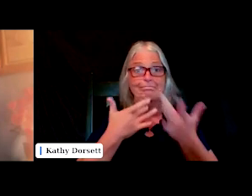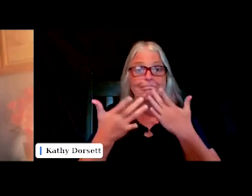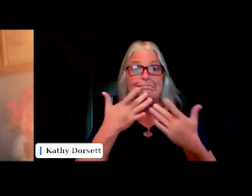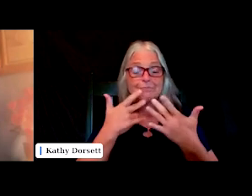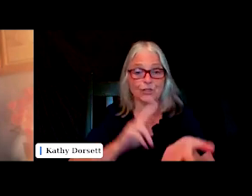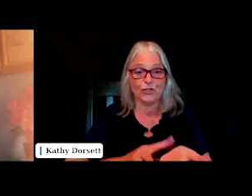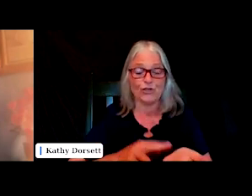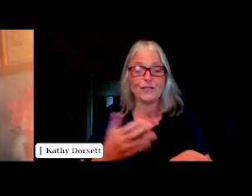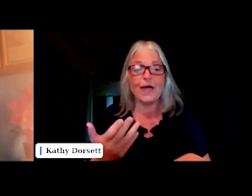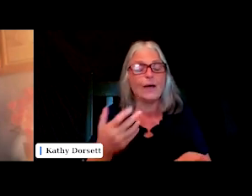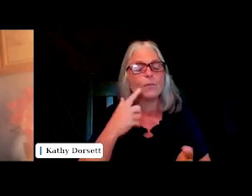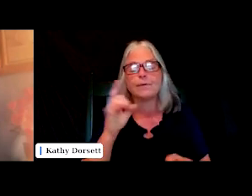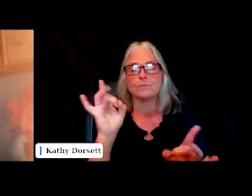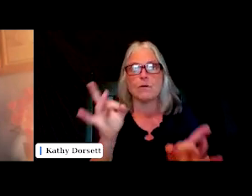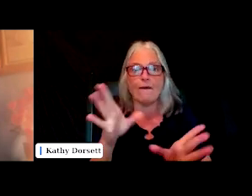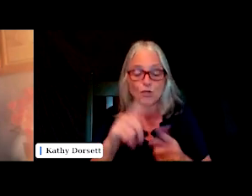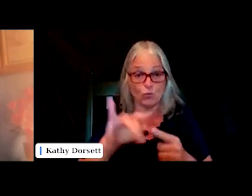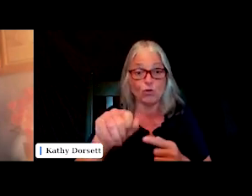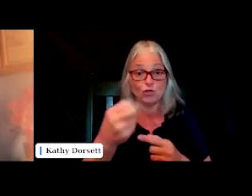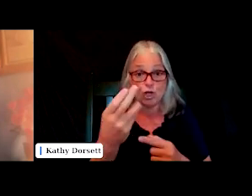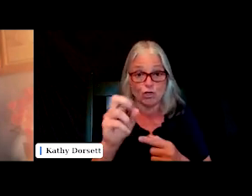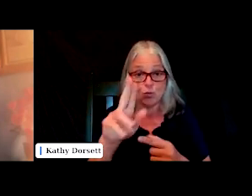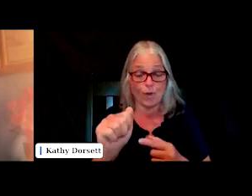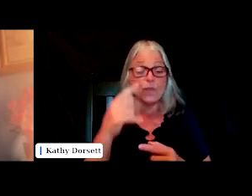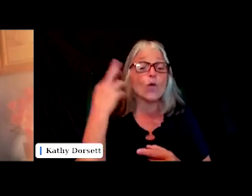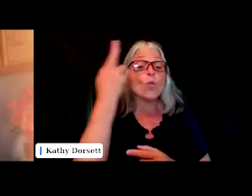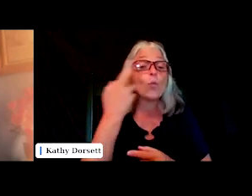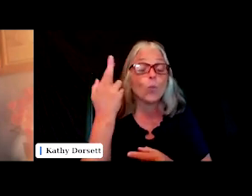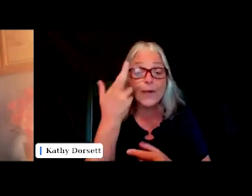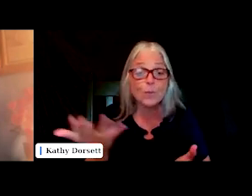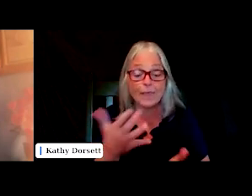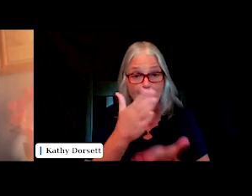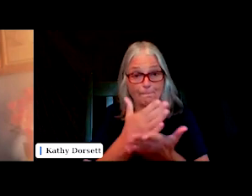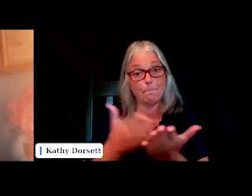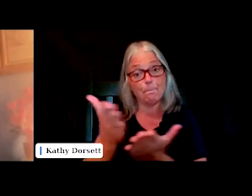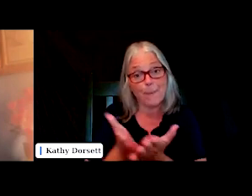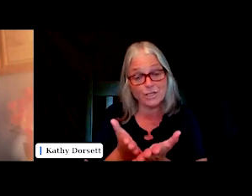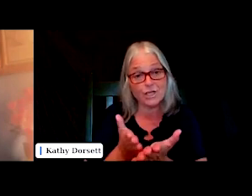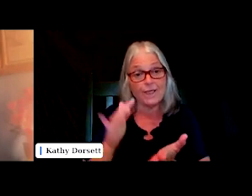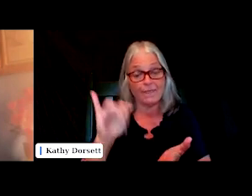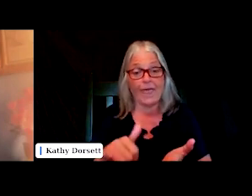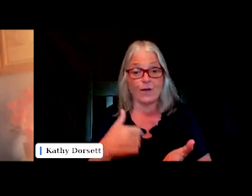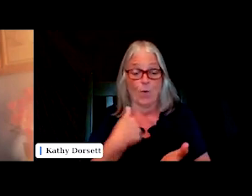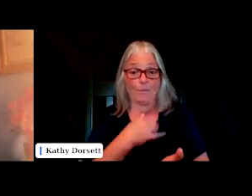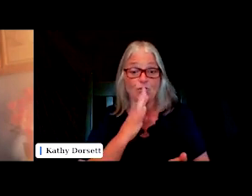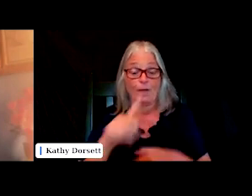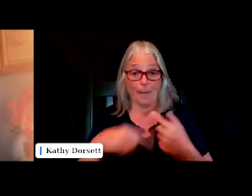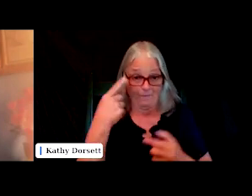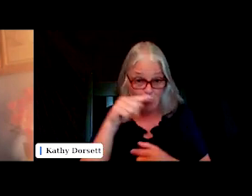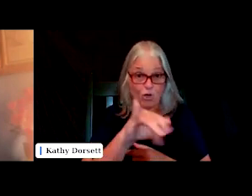It would be devastating to Joshua, the reason being that the budgets that what I'm talking about for Joshua.